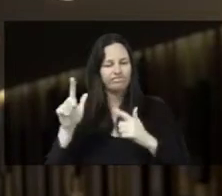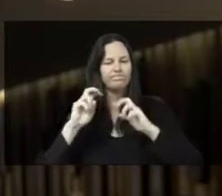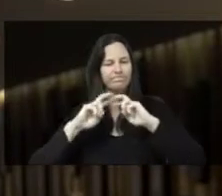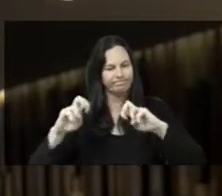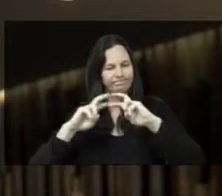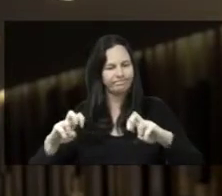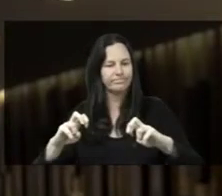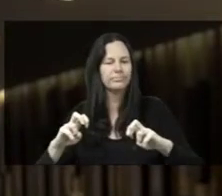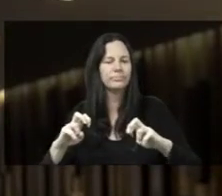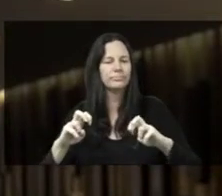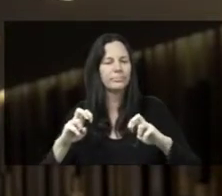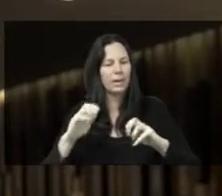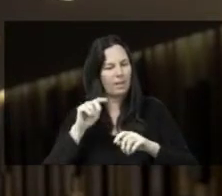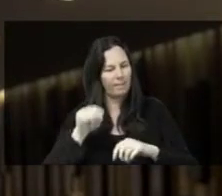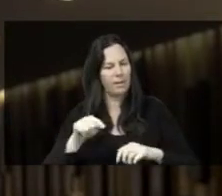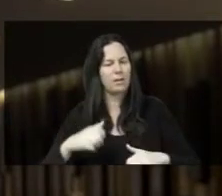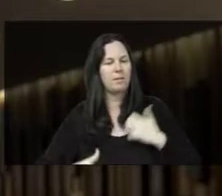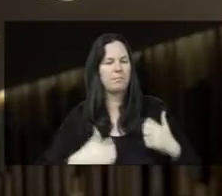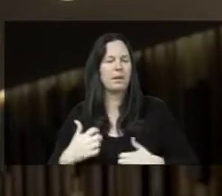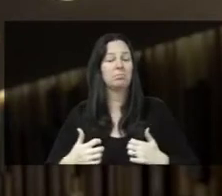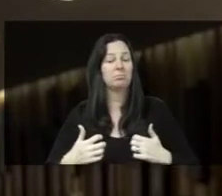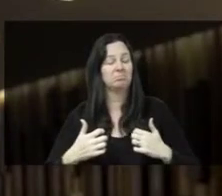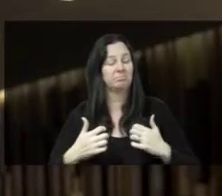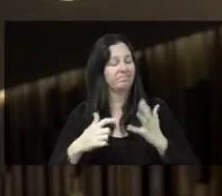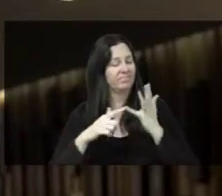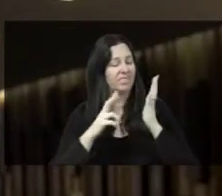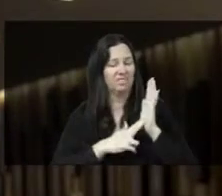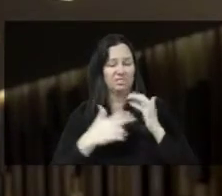That was unsuccessful. And so it went to a hearing,